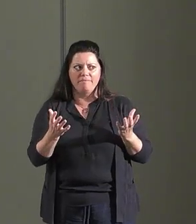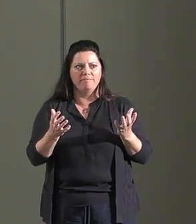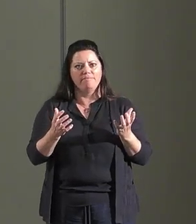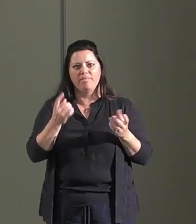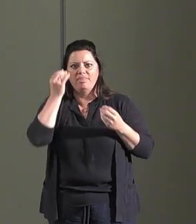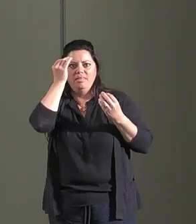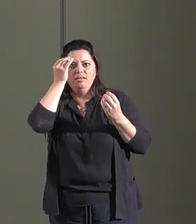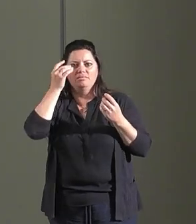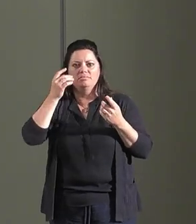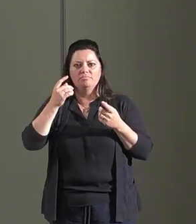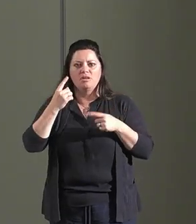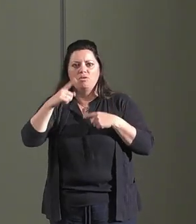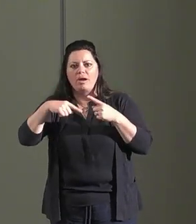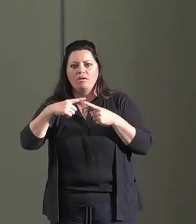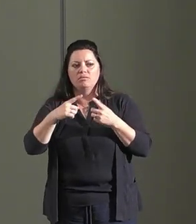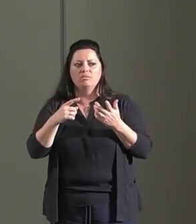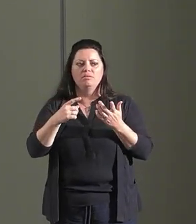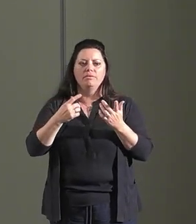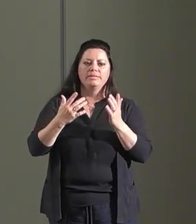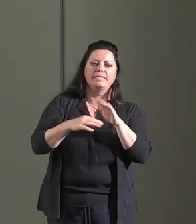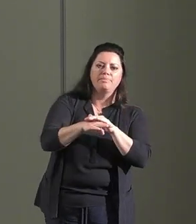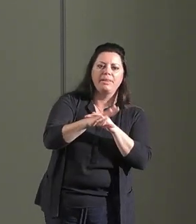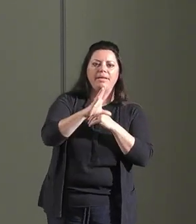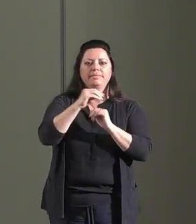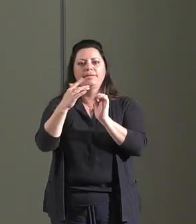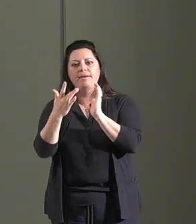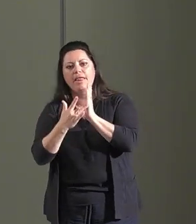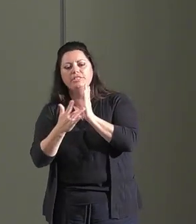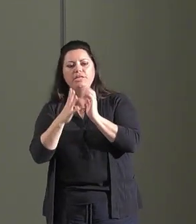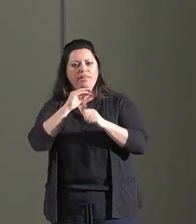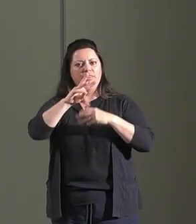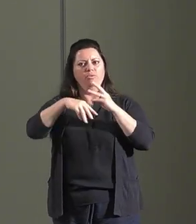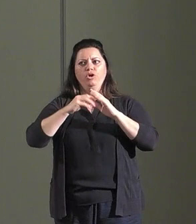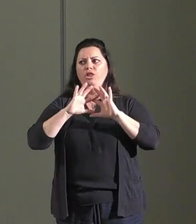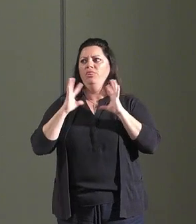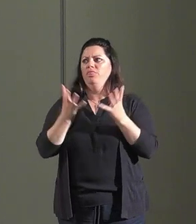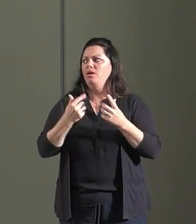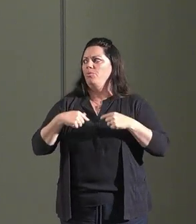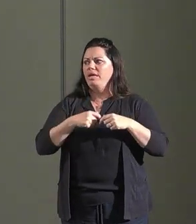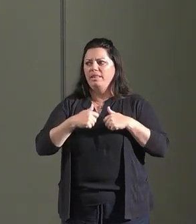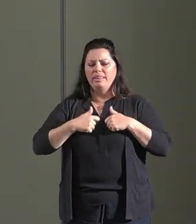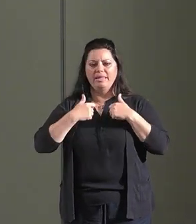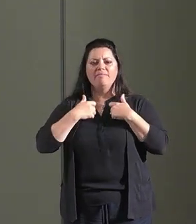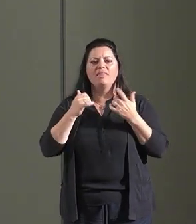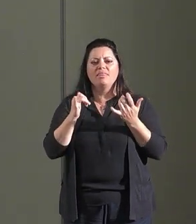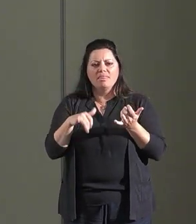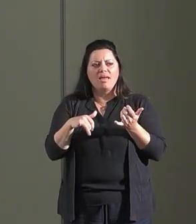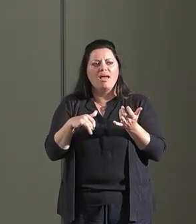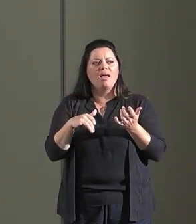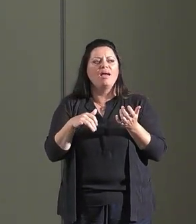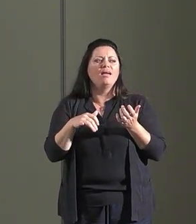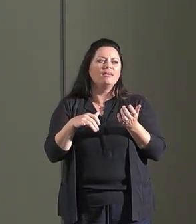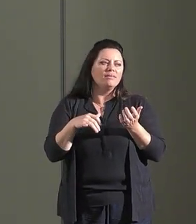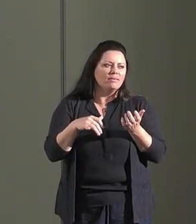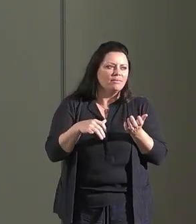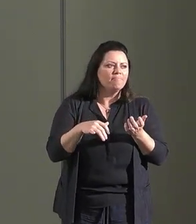accessibility and technology and just the world we live in that make a lot of cultural assumptions